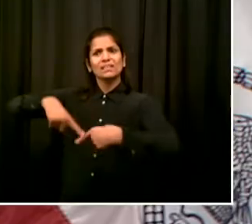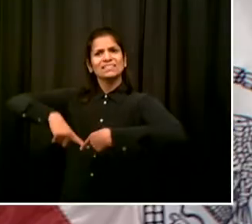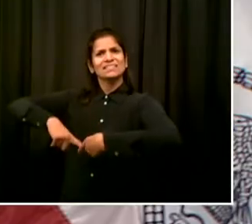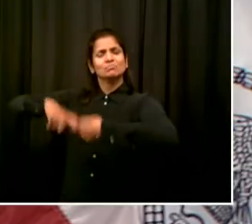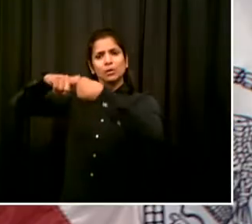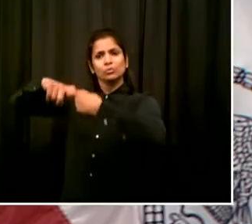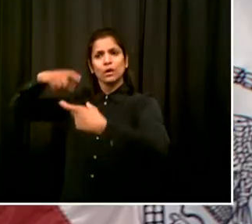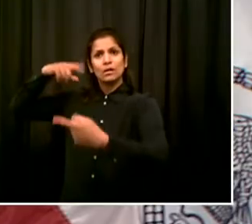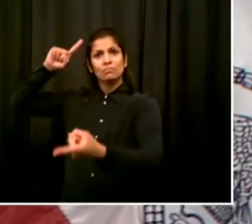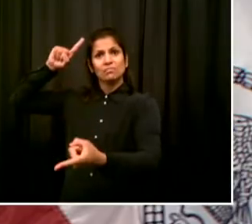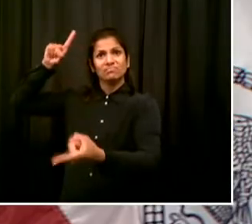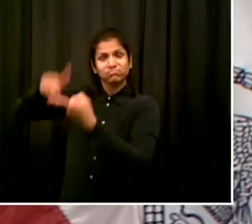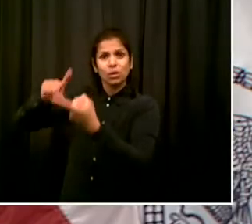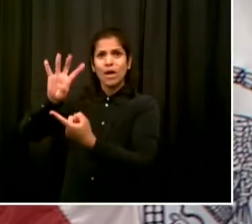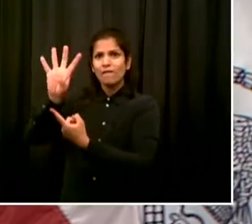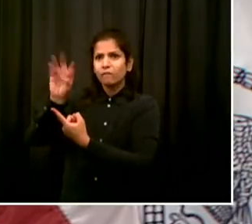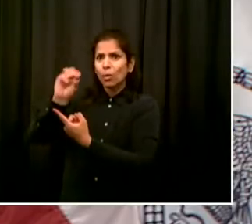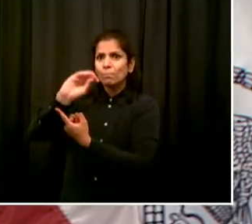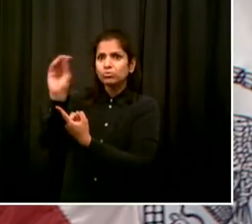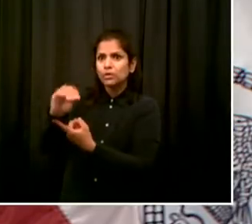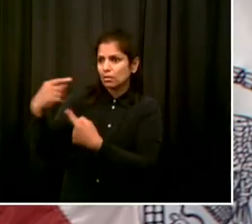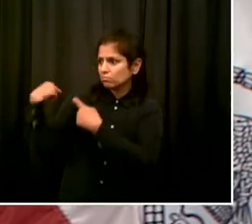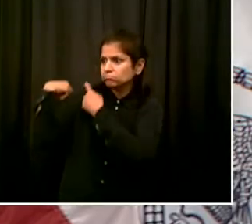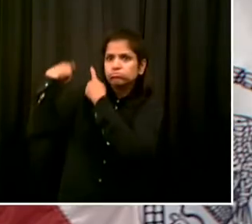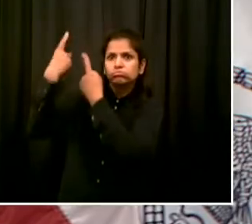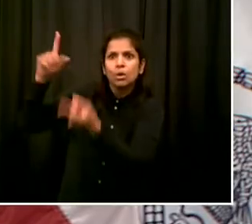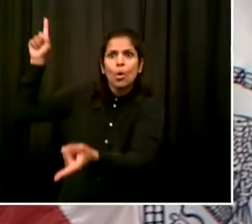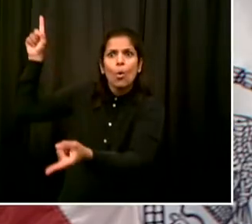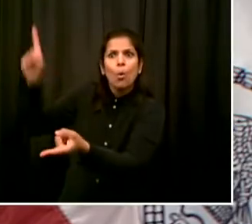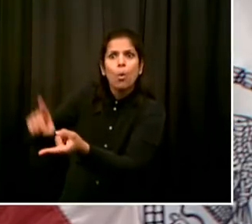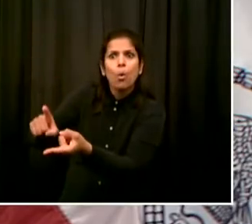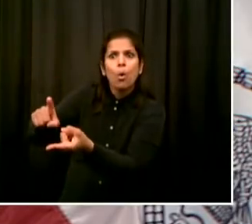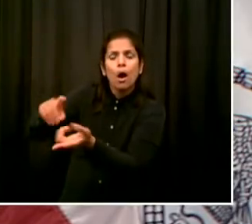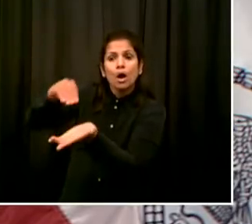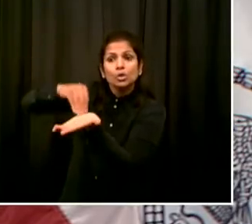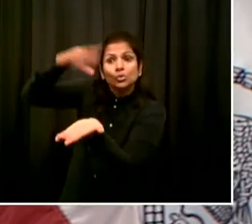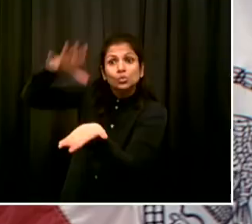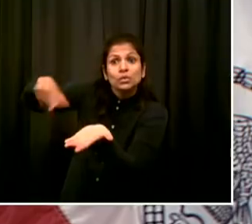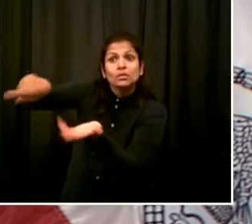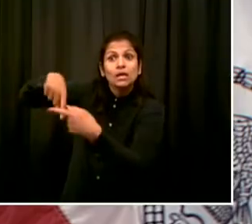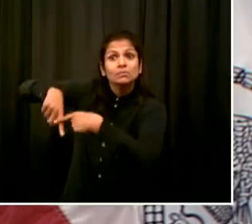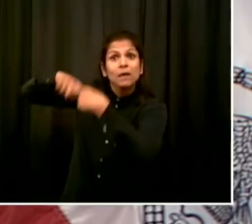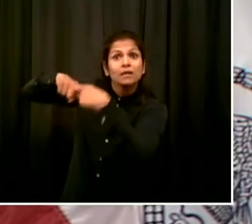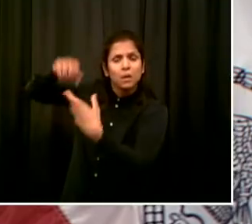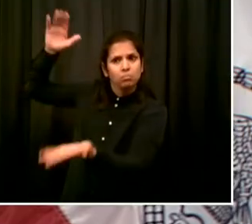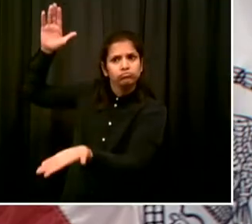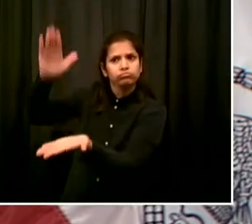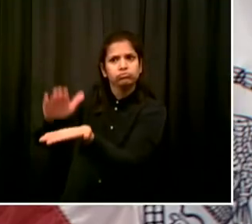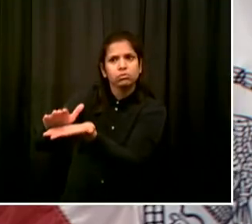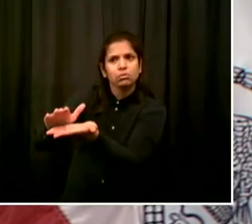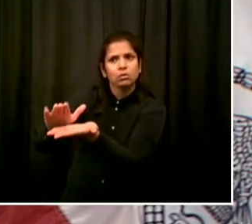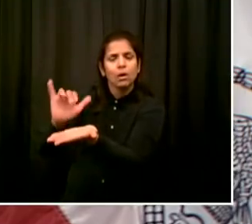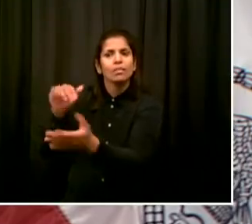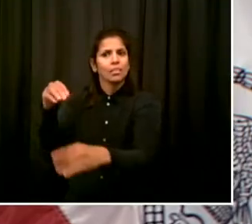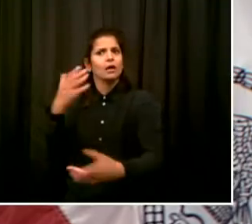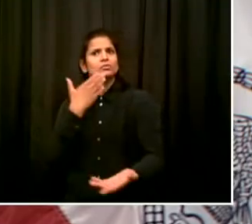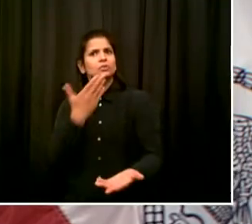RESTORATIVE JUSTICE. THAT DOESN'T SEEM TO MAKE IT TO THE FRONT PAGWE ITH ALL DUE RESPECT. WE ARE MAKING BIG CHANGES AND